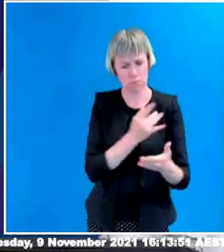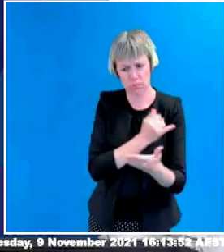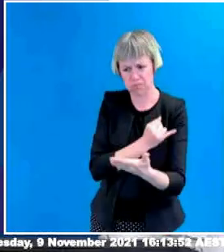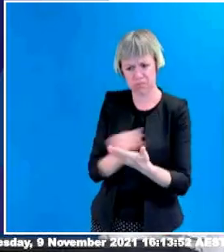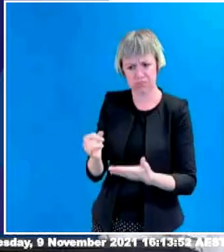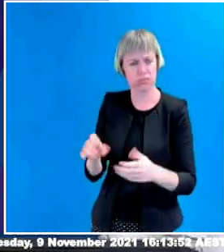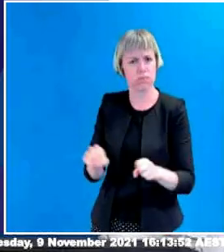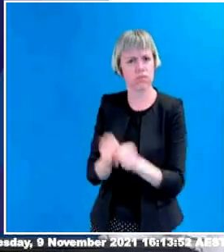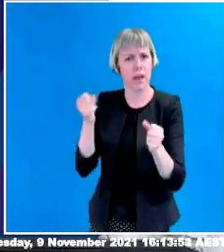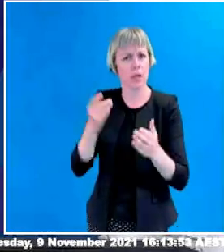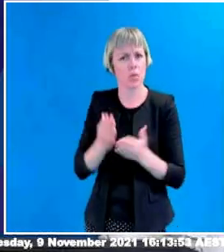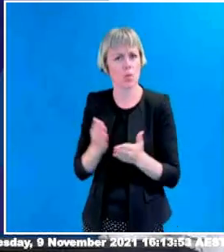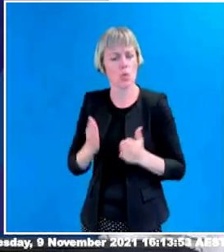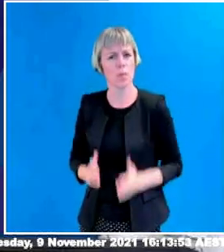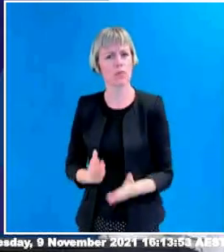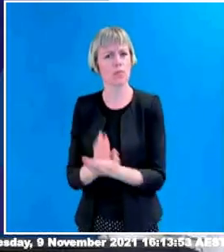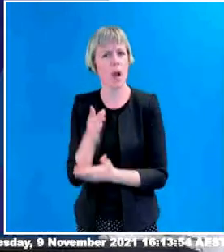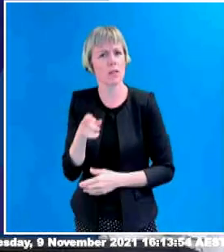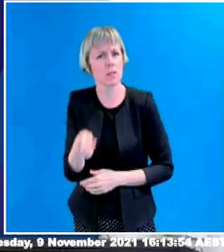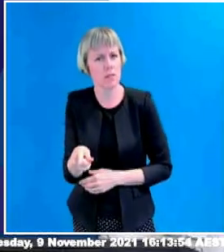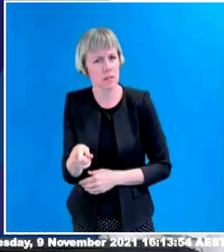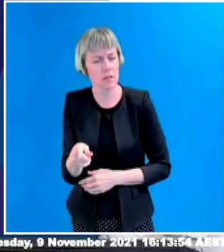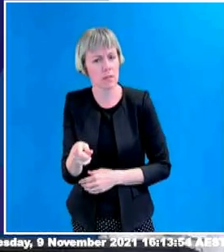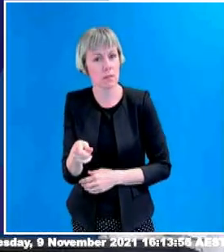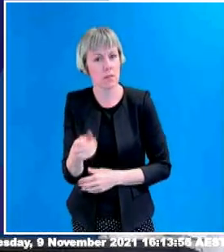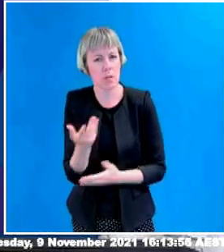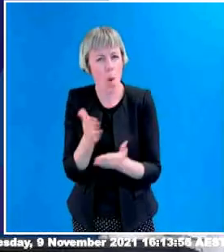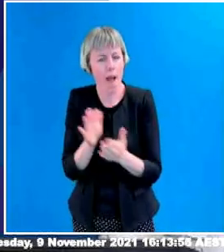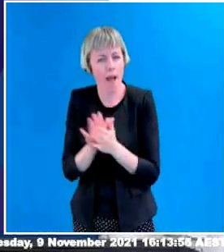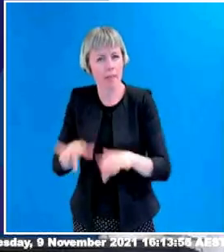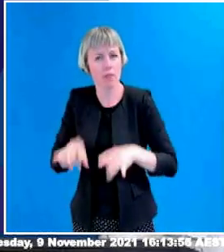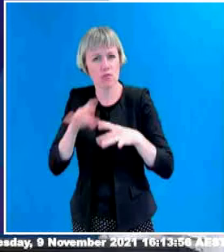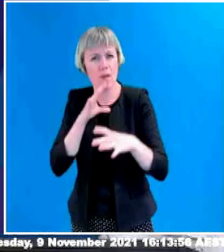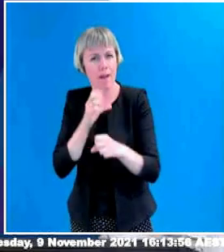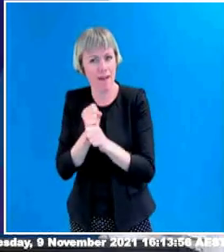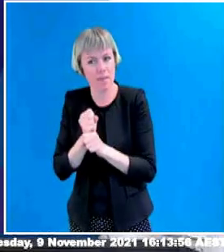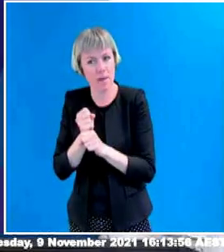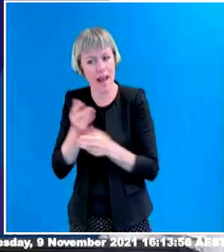CRPD allows for substitute decision-making systems?